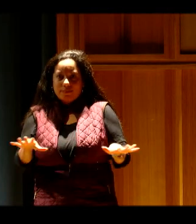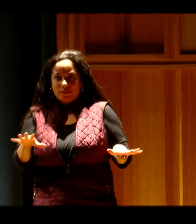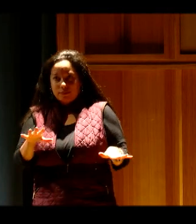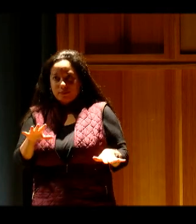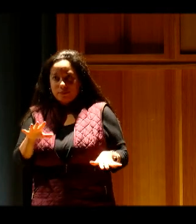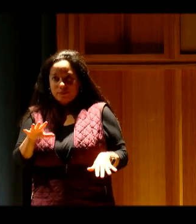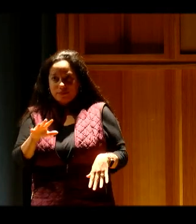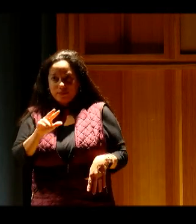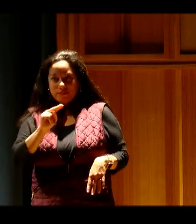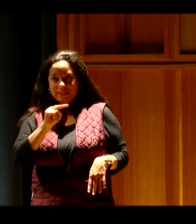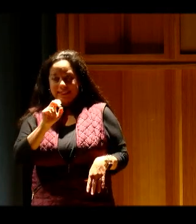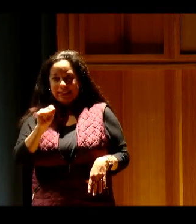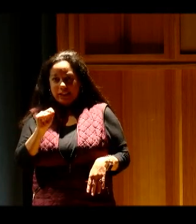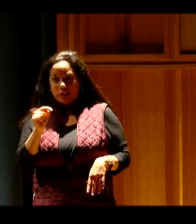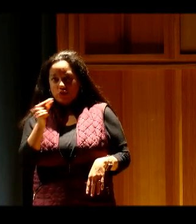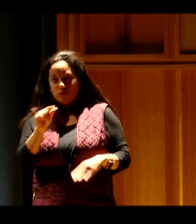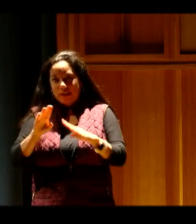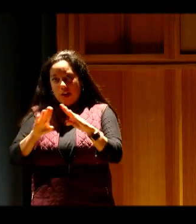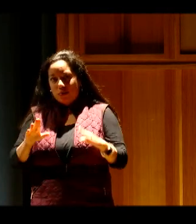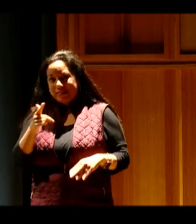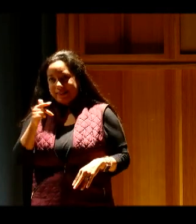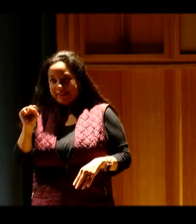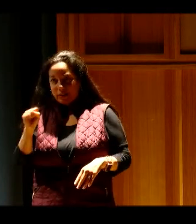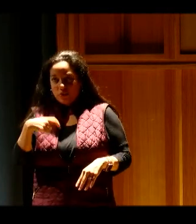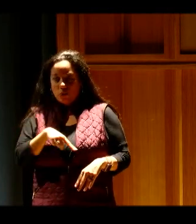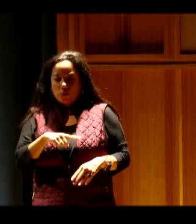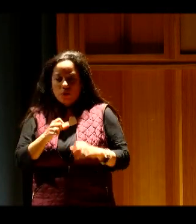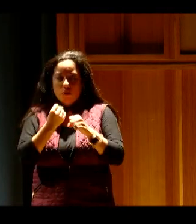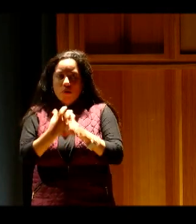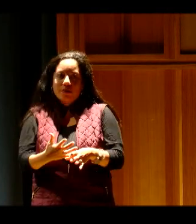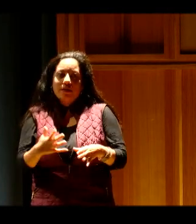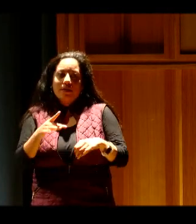So we're continuing to warm the planet beyond what we already have done.